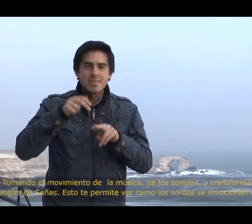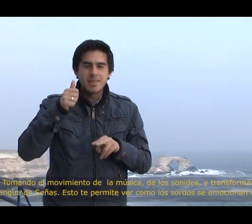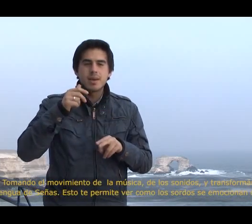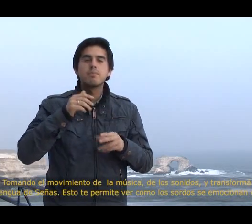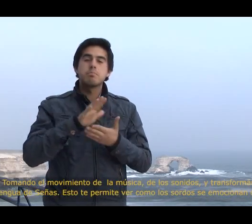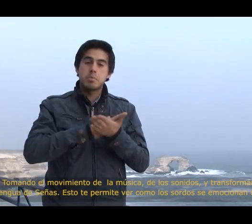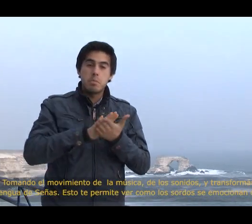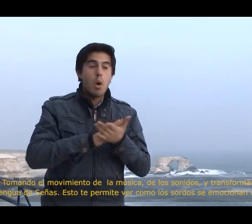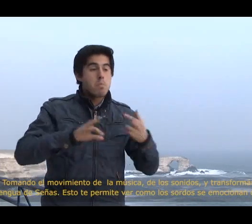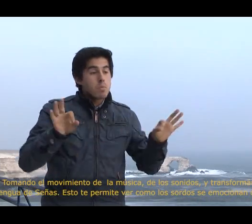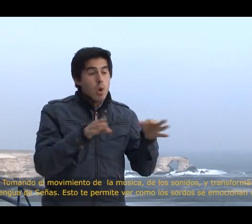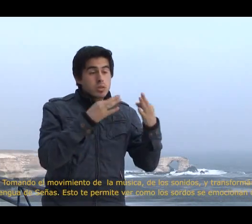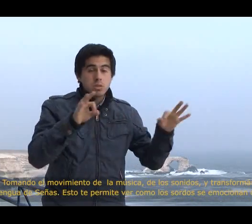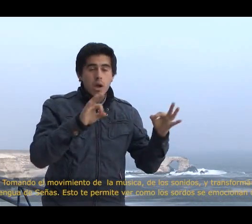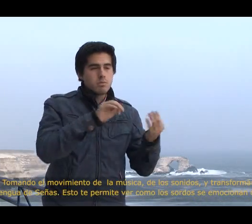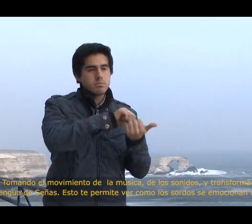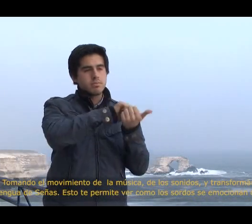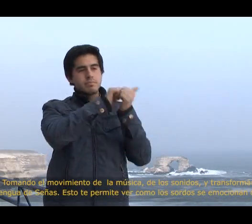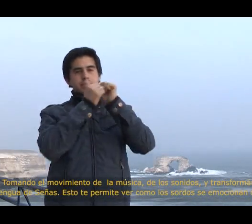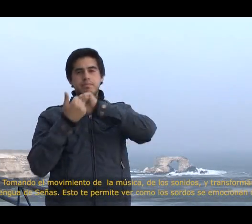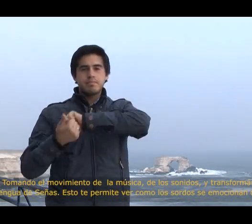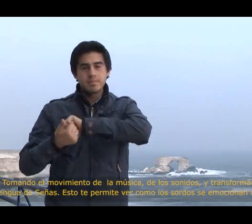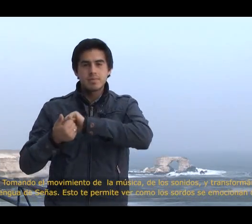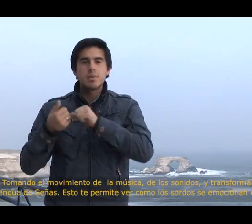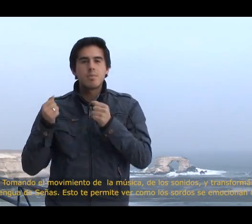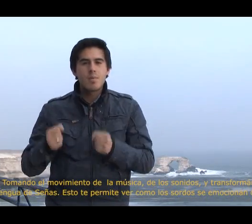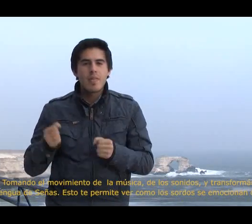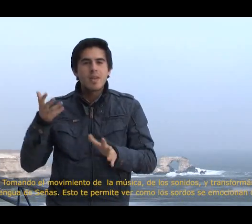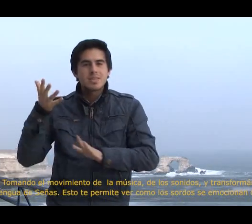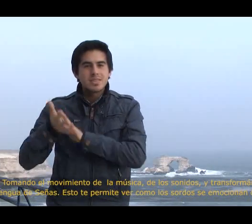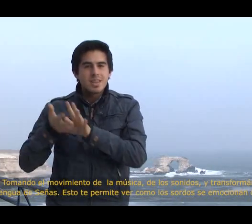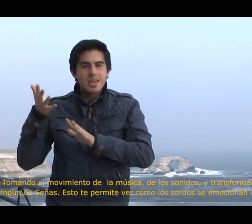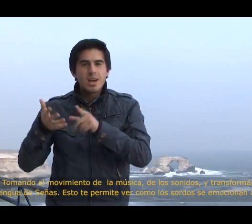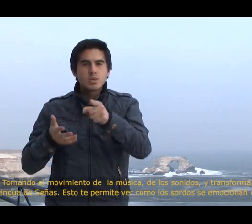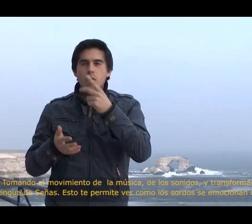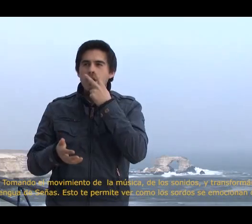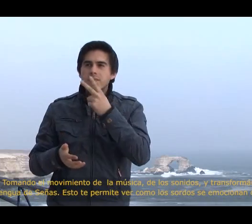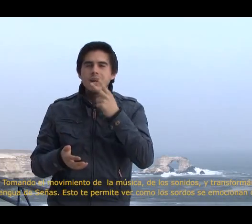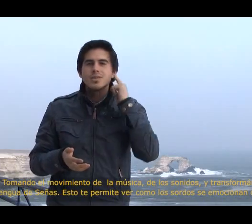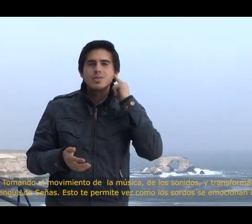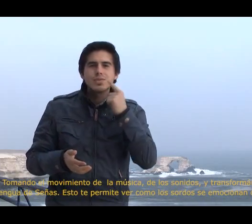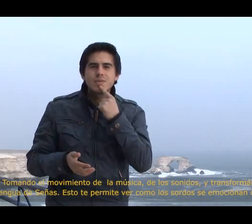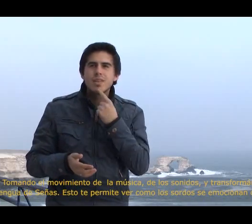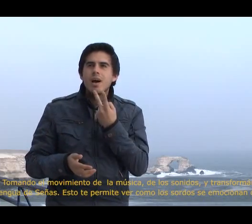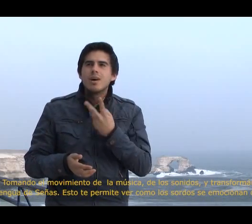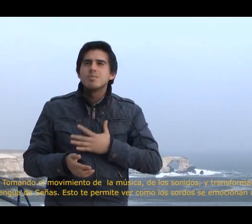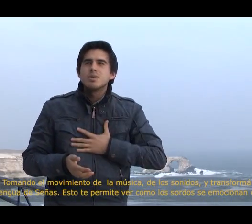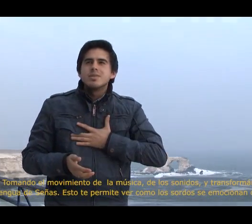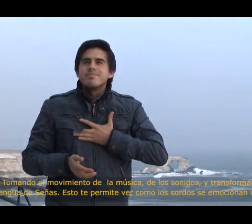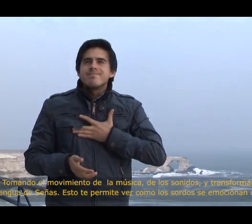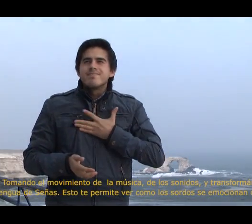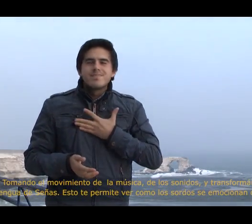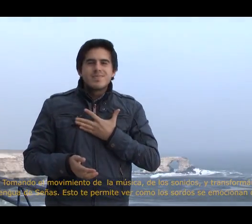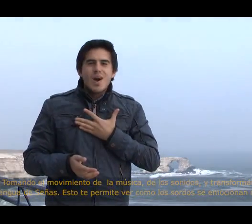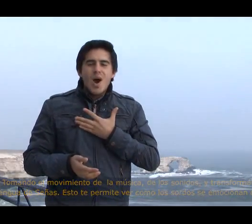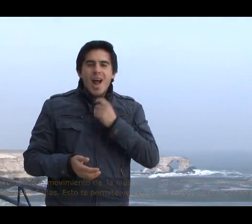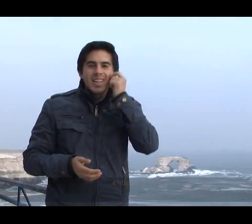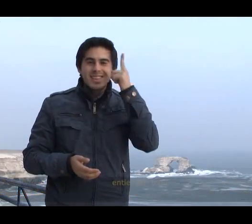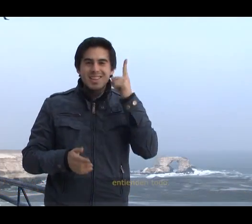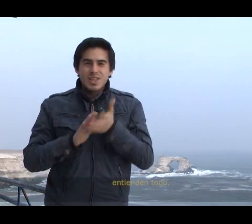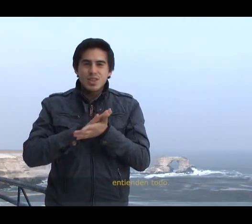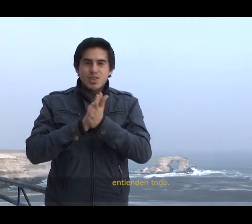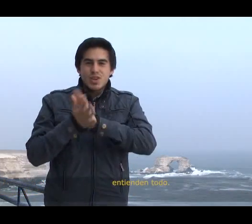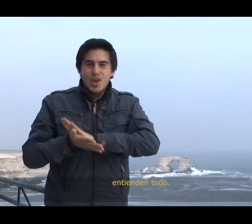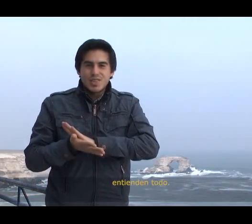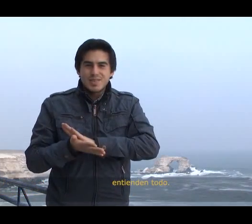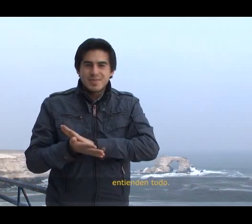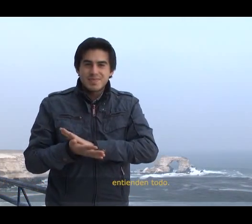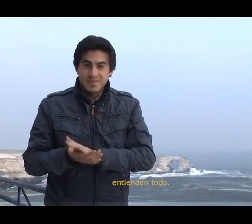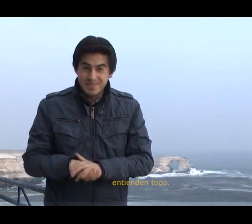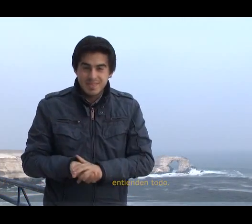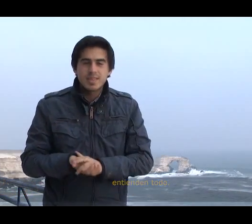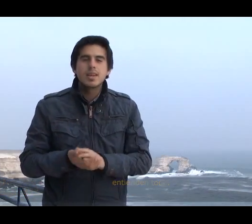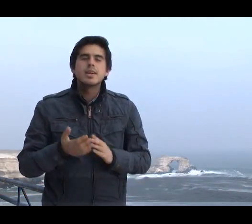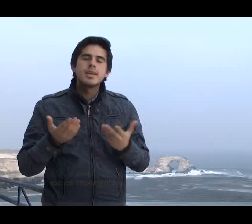Translating the movement of music into sign language would show people how the deaf can appreciate and enjoy music.